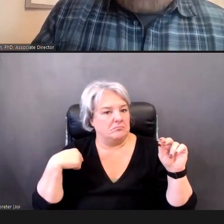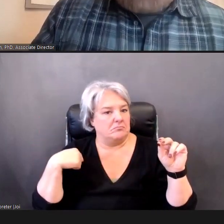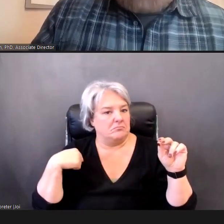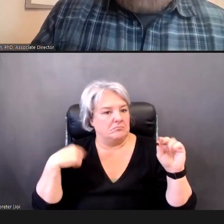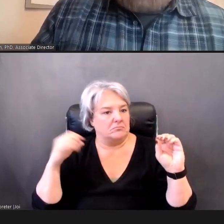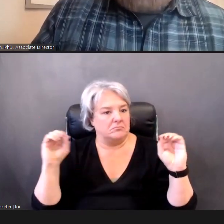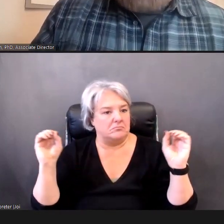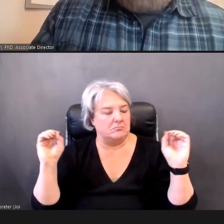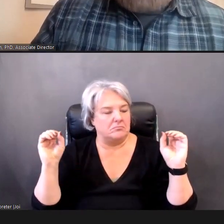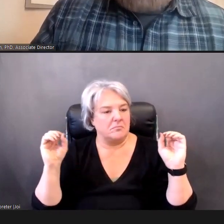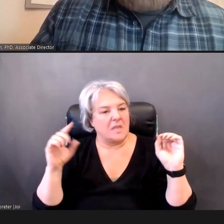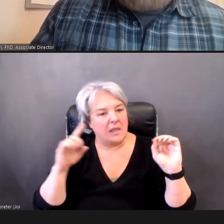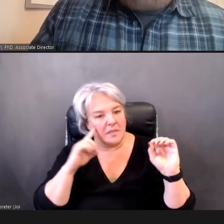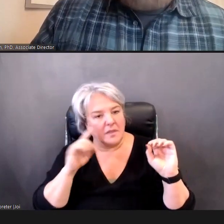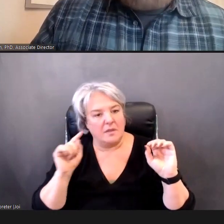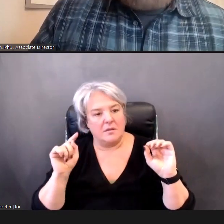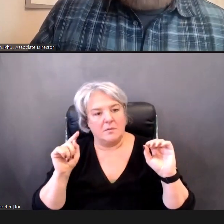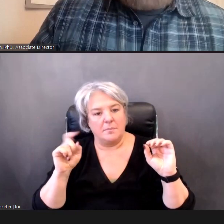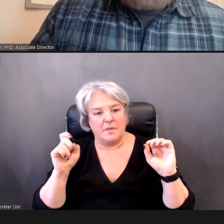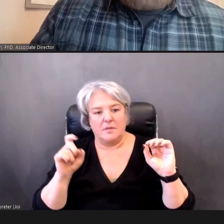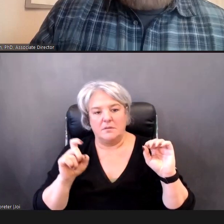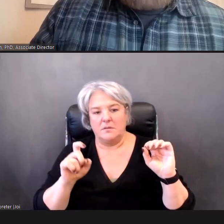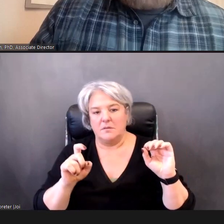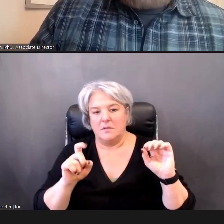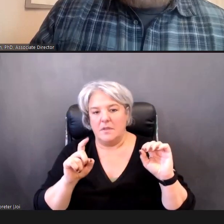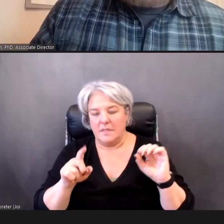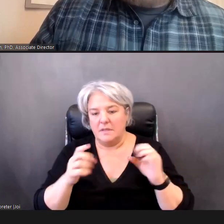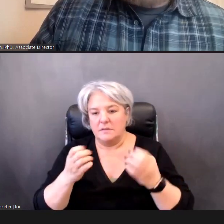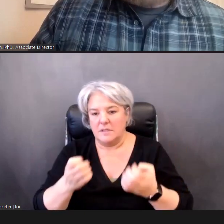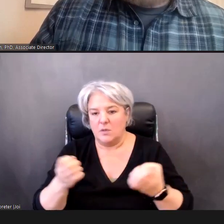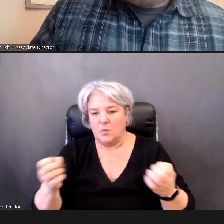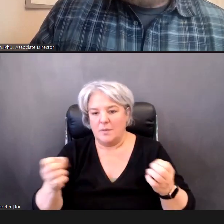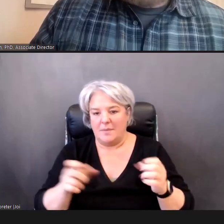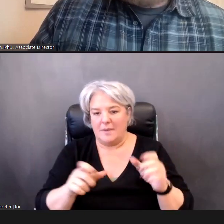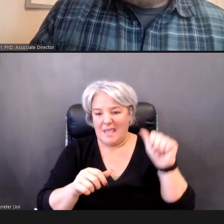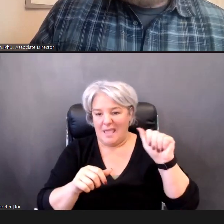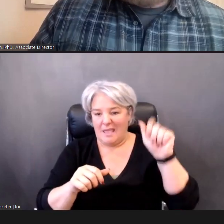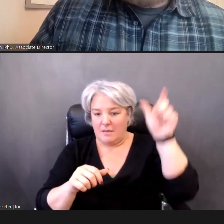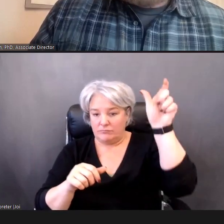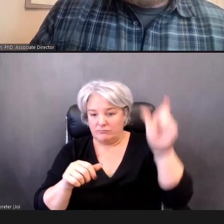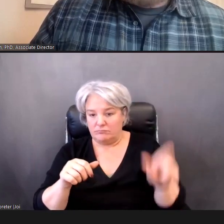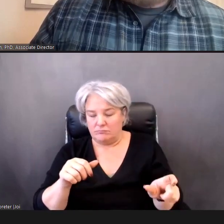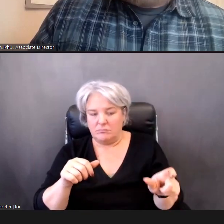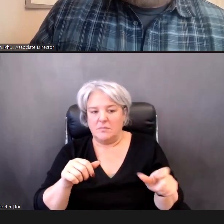because this uh particular piece of